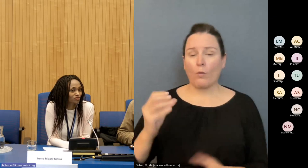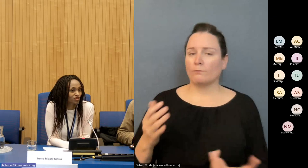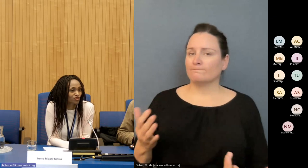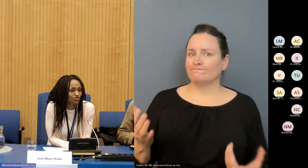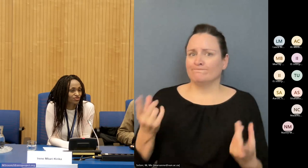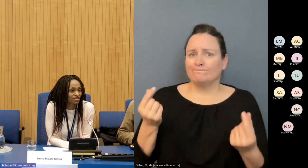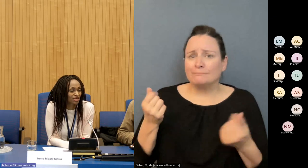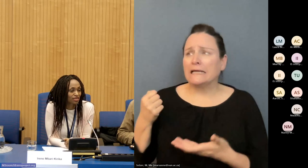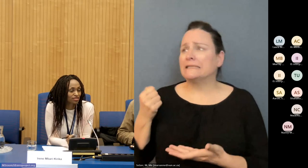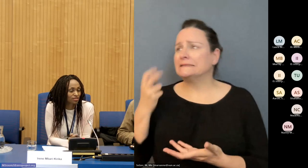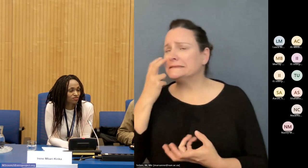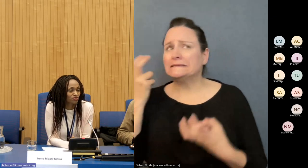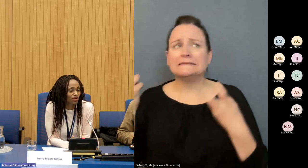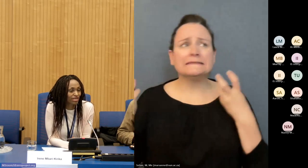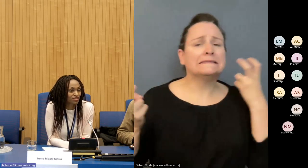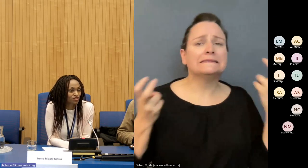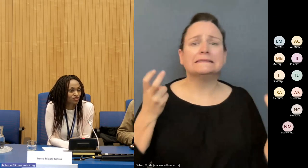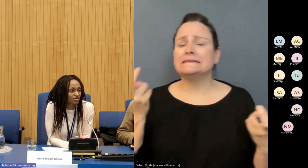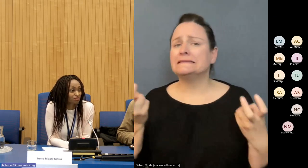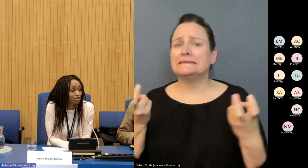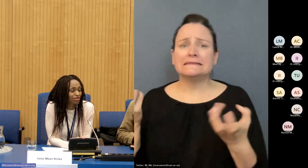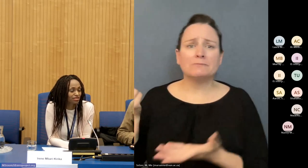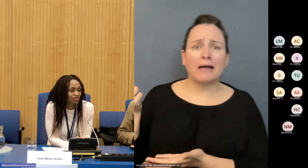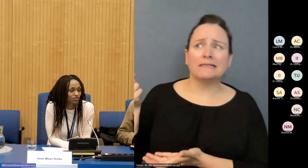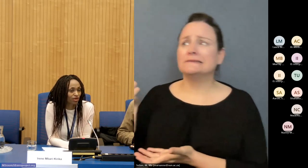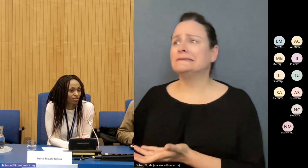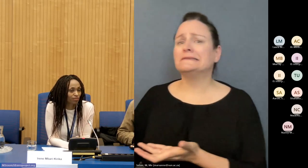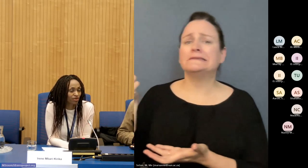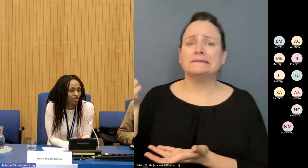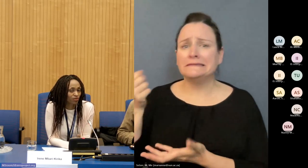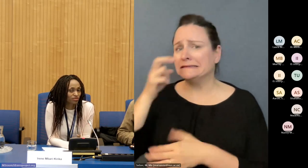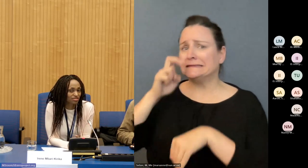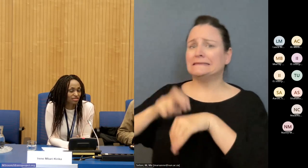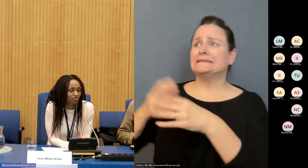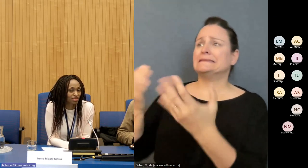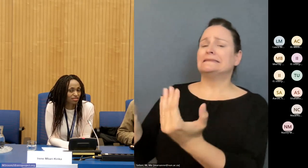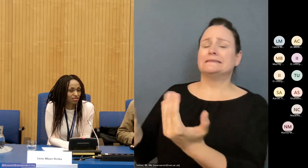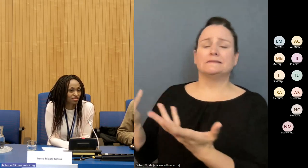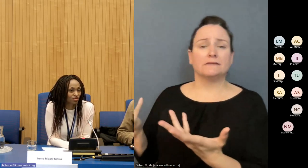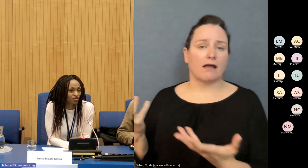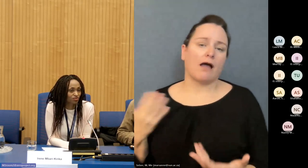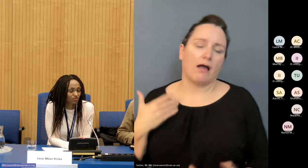the solutions that some of these organisations are implementing to help the sustainability of